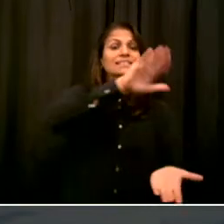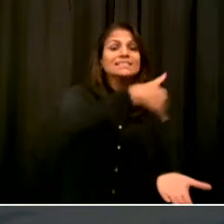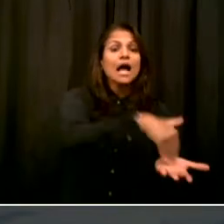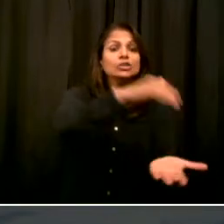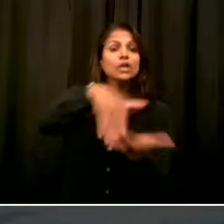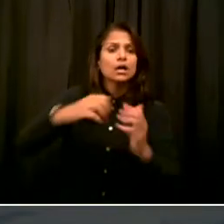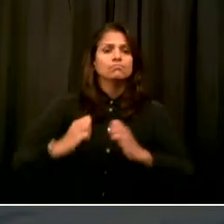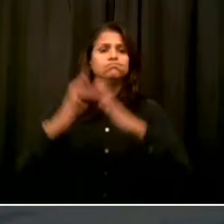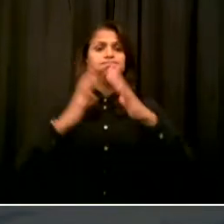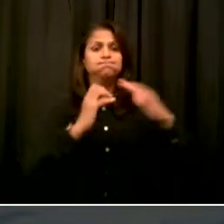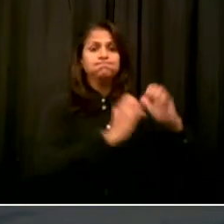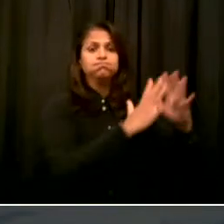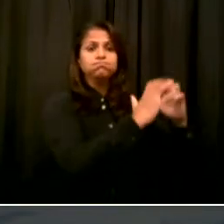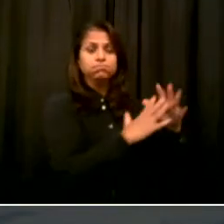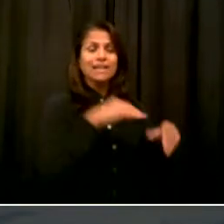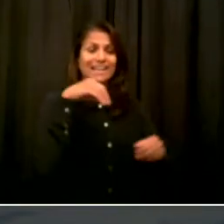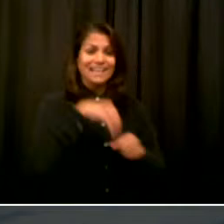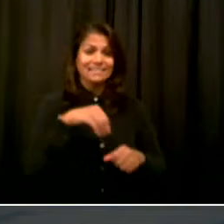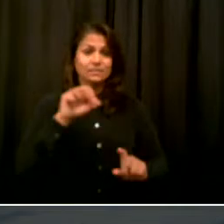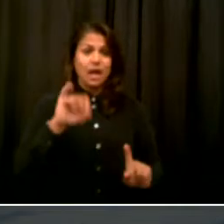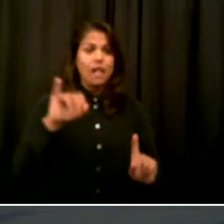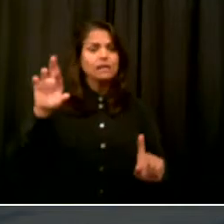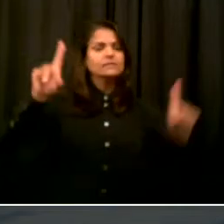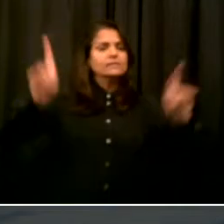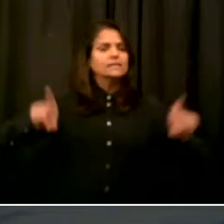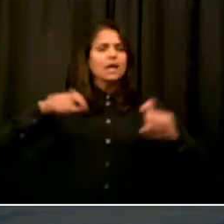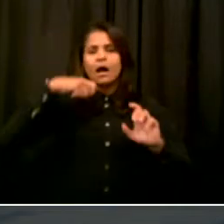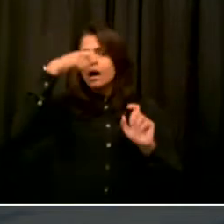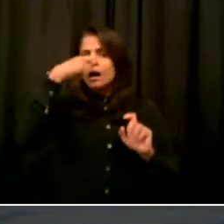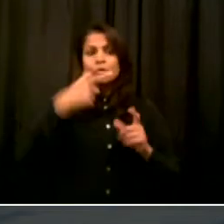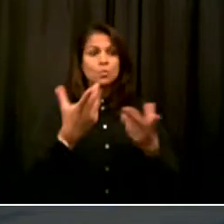ISLAND. IN PARTICULAR, WE HAVE BUILT OUT 10 NEW TESTING SITES IN STATEN ISLAND.